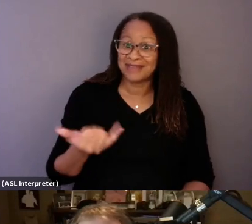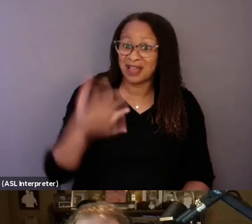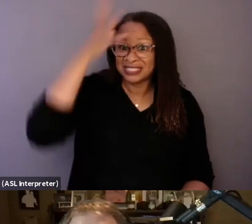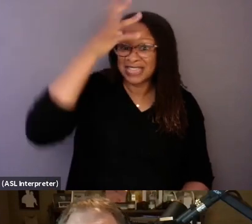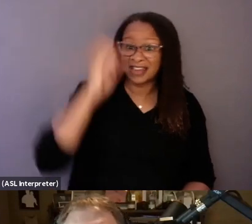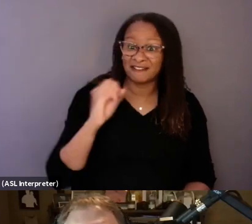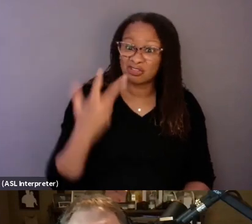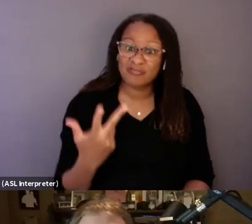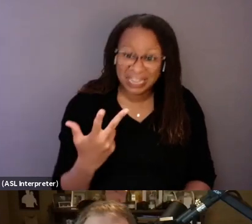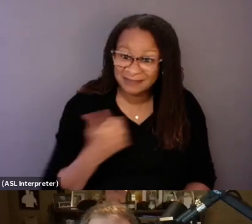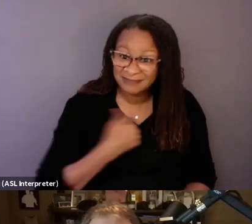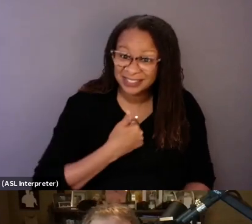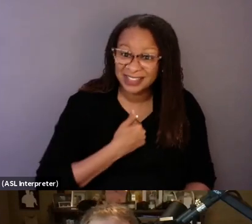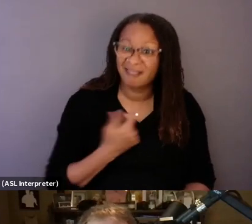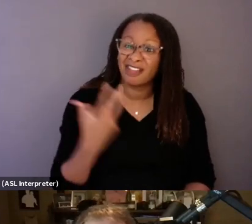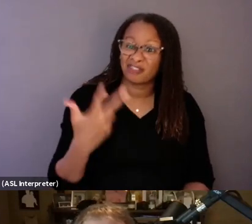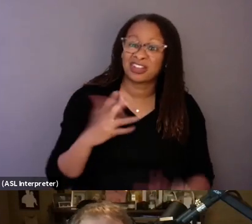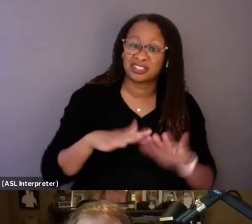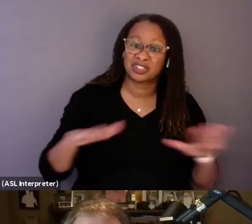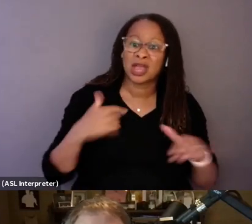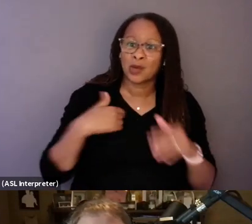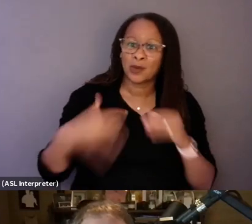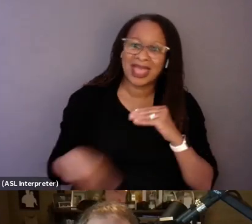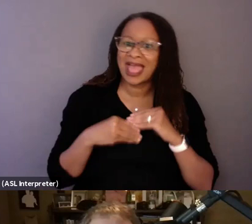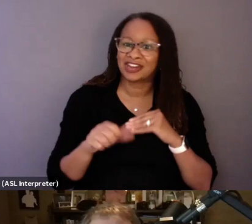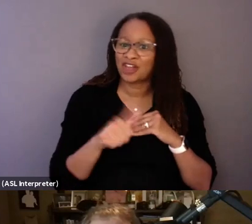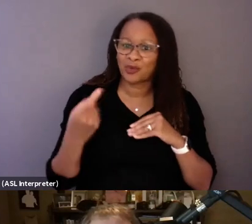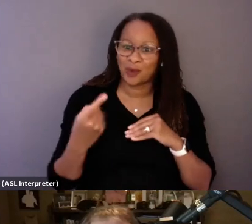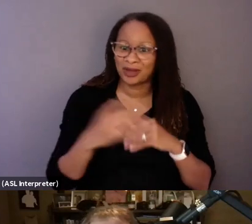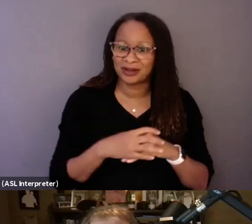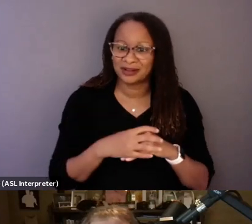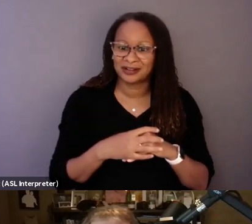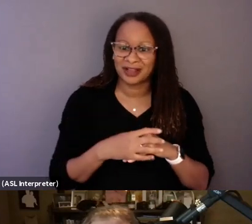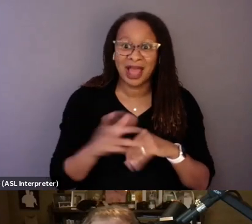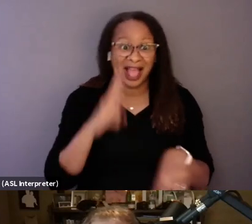and we added another Judy since last I saw you. Dang, I saw that absolutely.